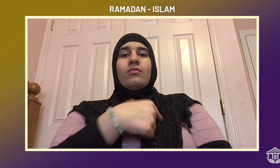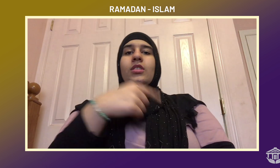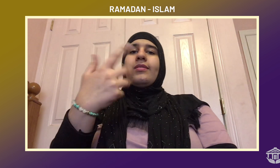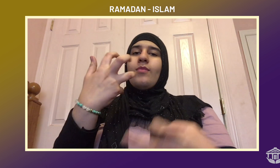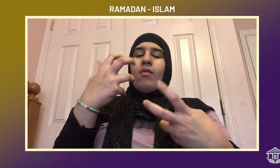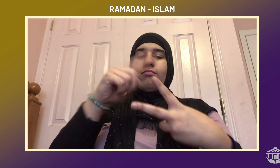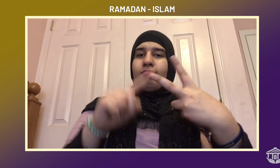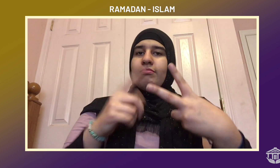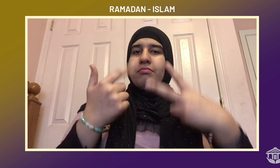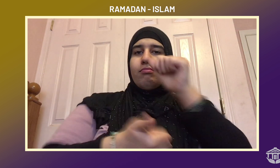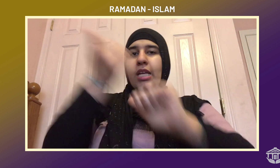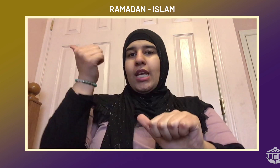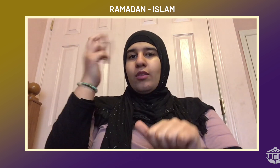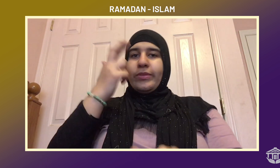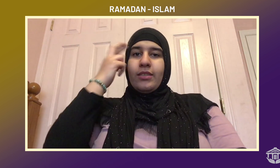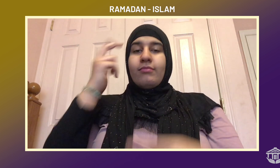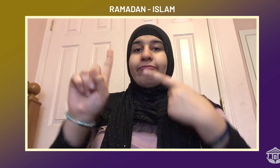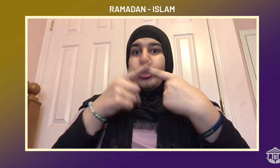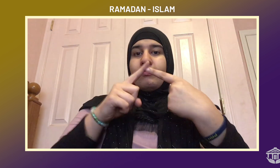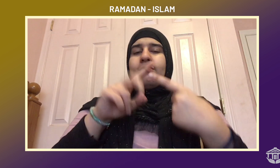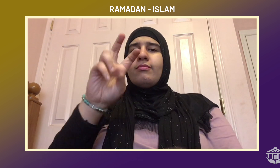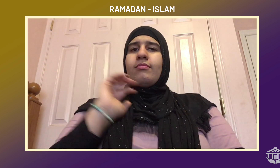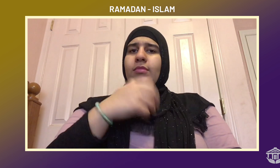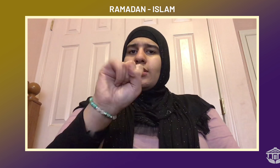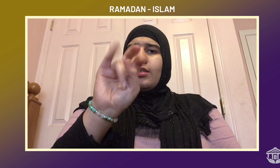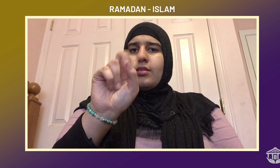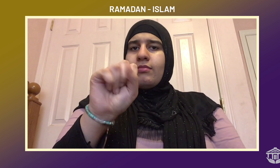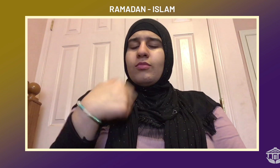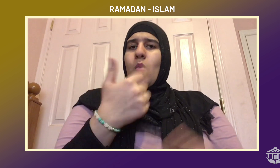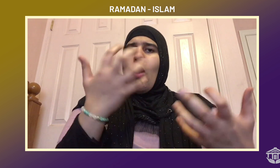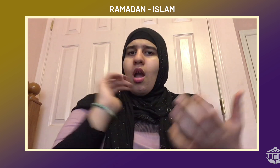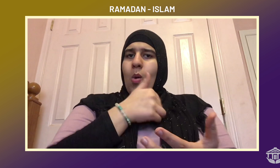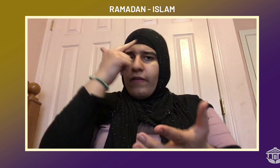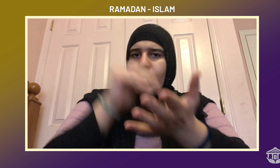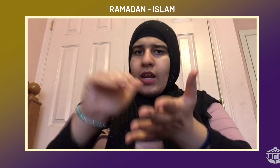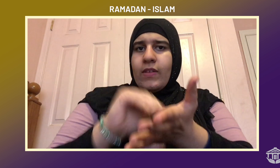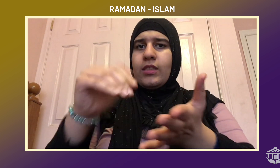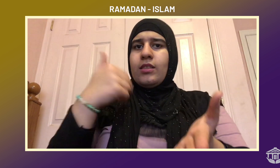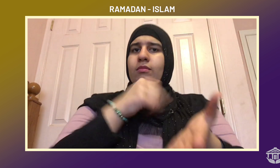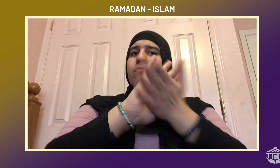of important reasons why we do this. The first reason is that we want our sins to be forgiven.